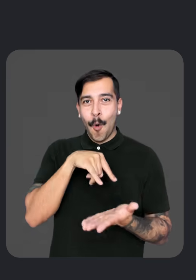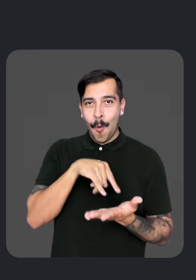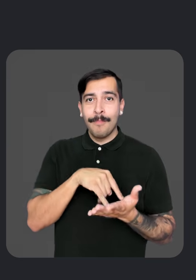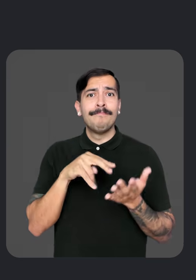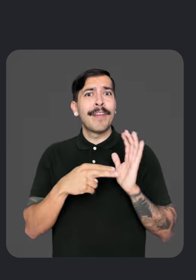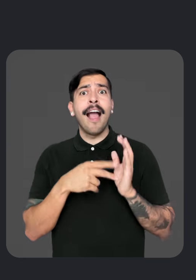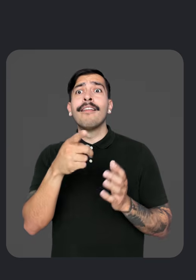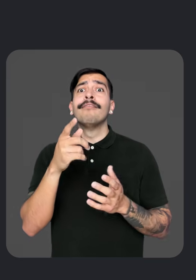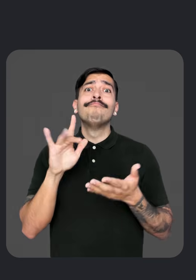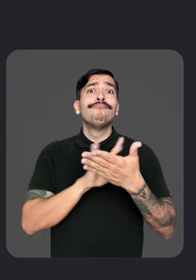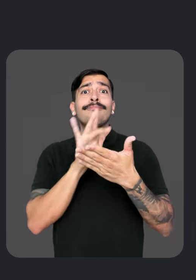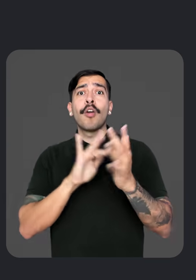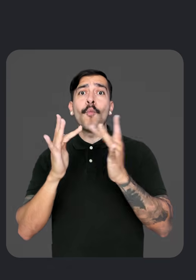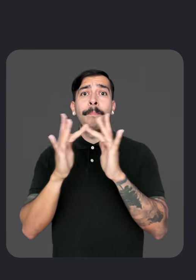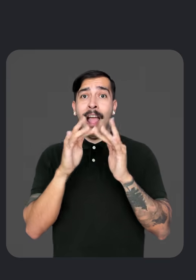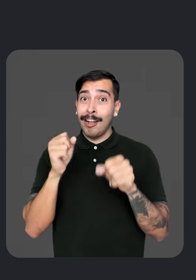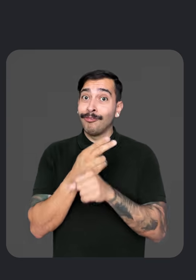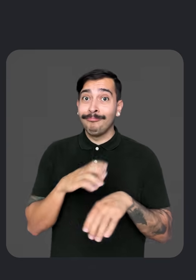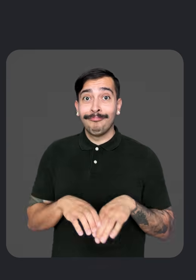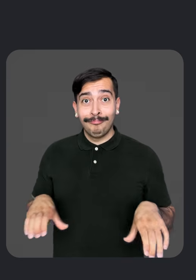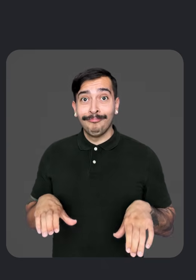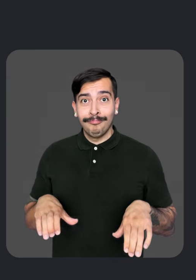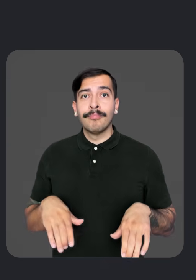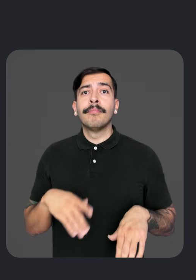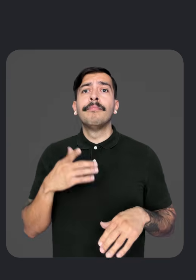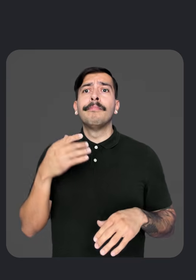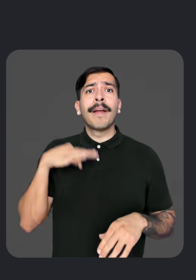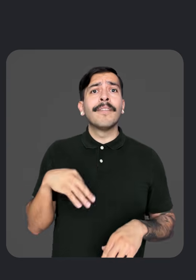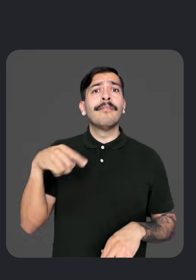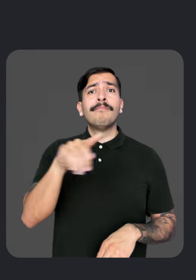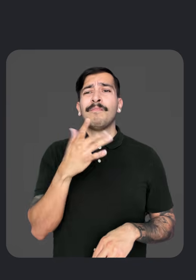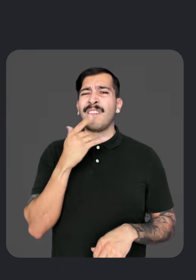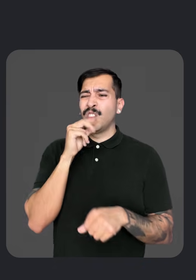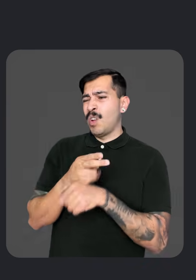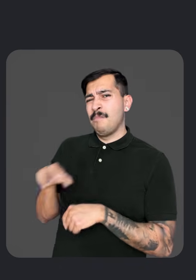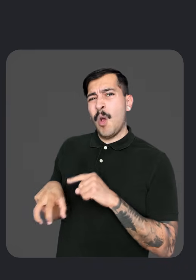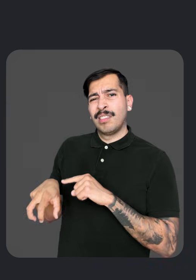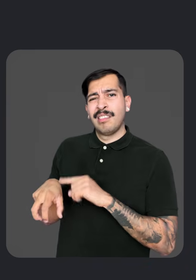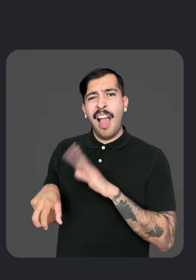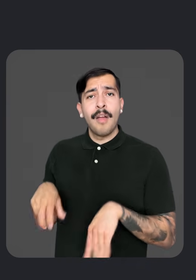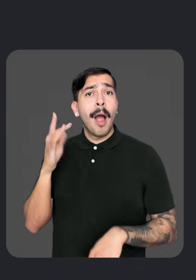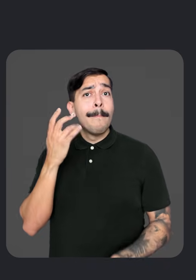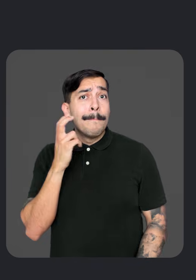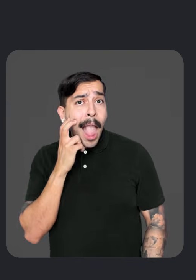meaning users can navigate the web using only a keyboard. This may be helpful to those who prefer not to use a mouse because of blindness